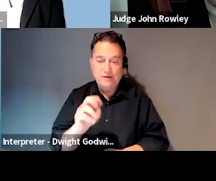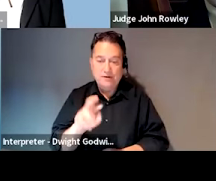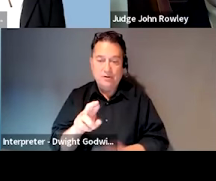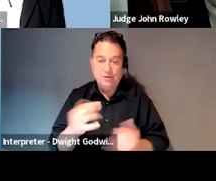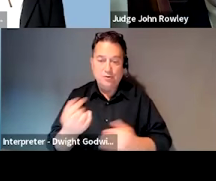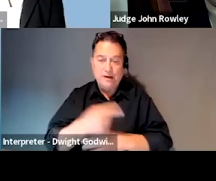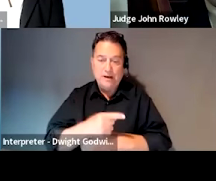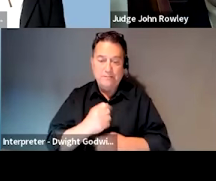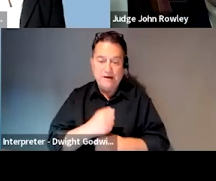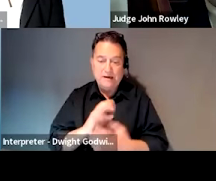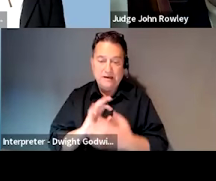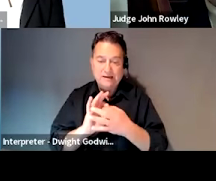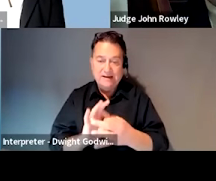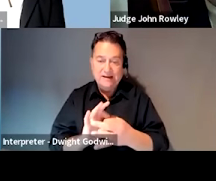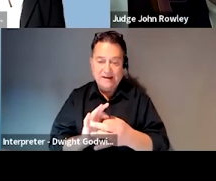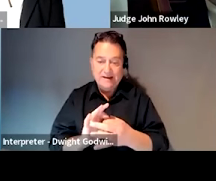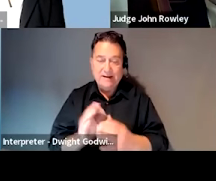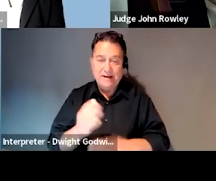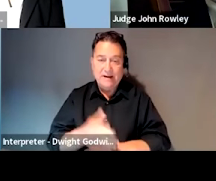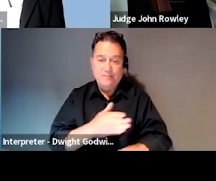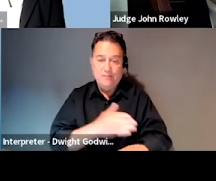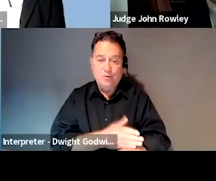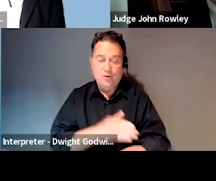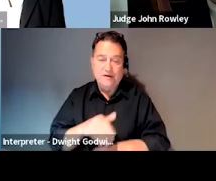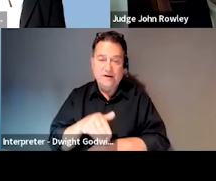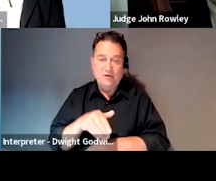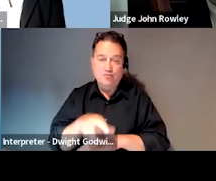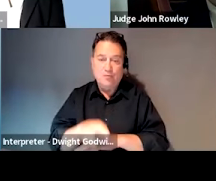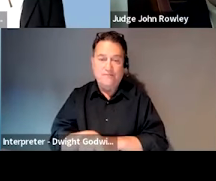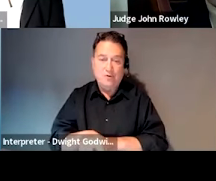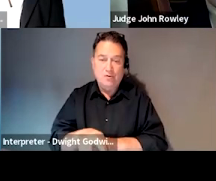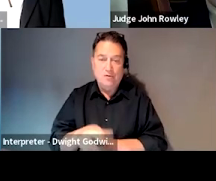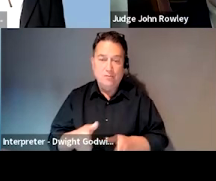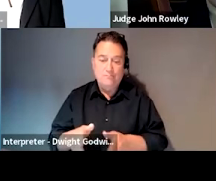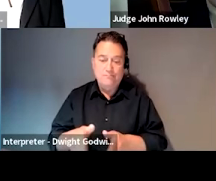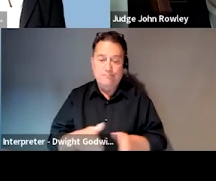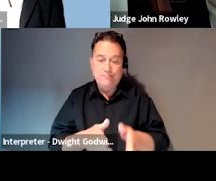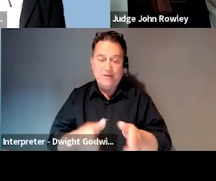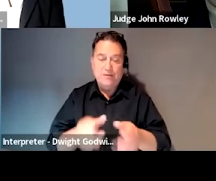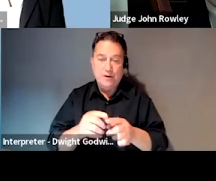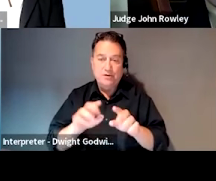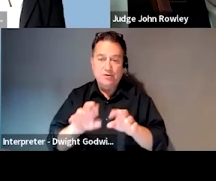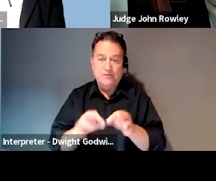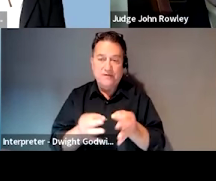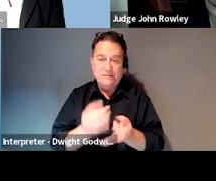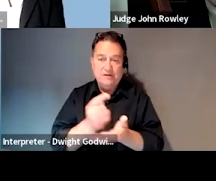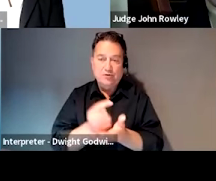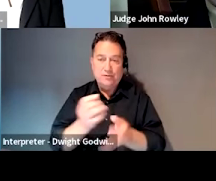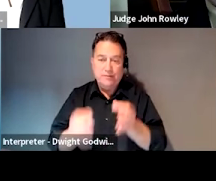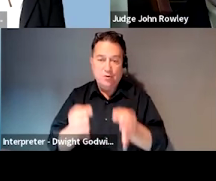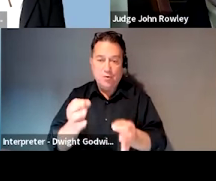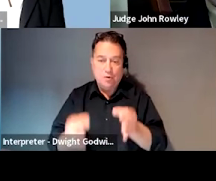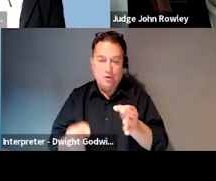Improving the Referral Pathways to Family Treatment Court." Our presenters today are Alexis Balkey,